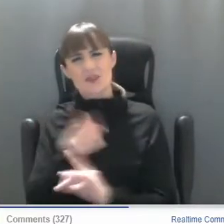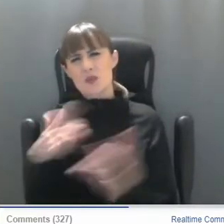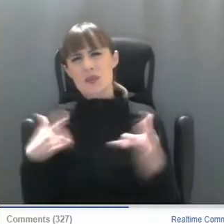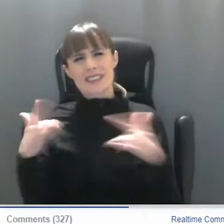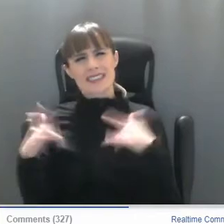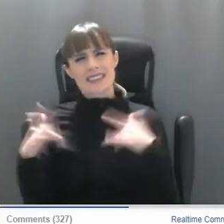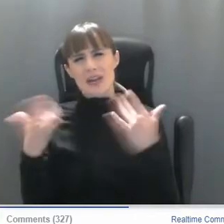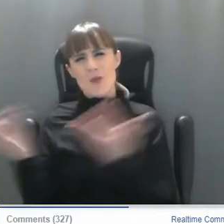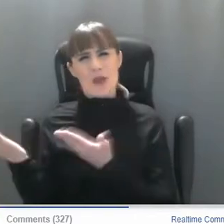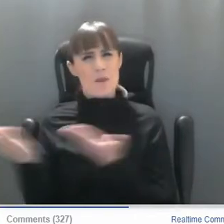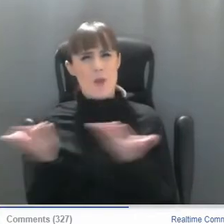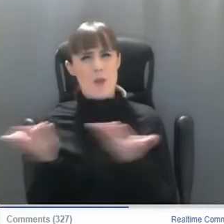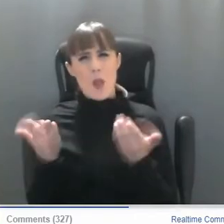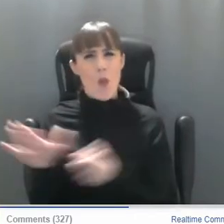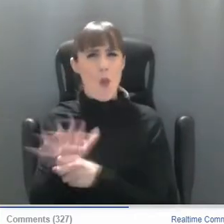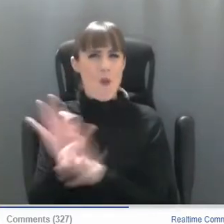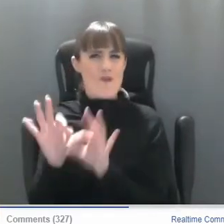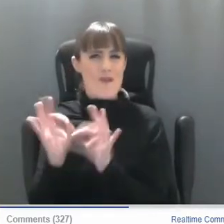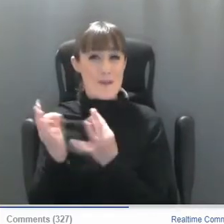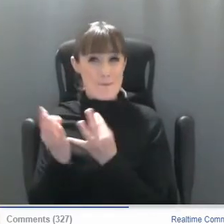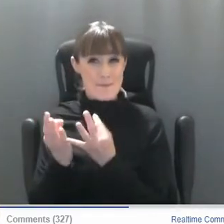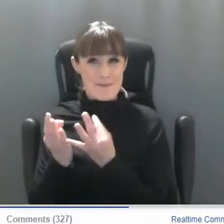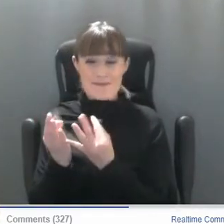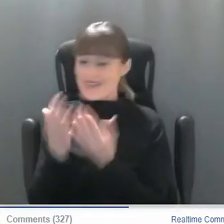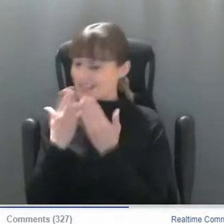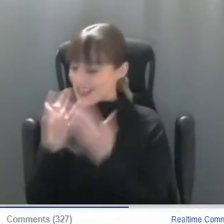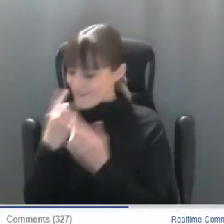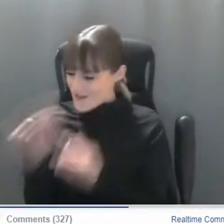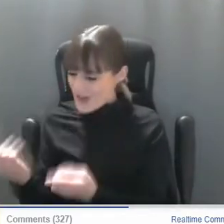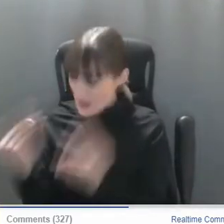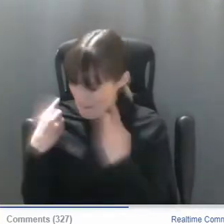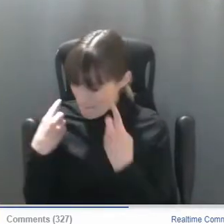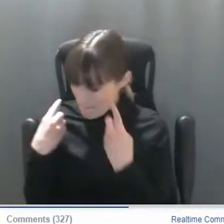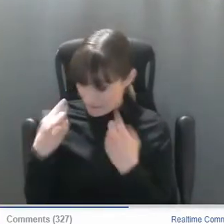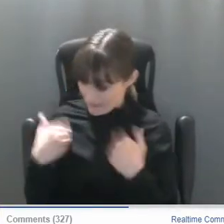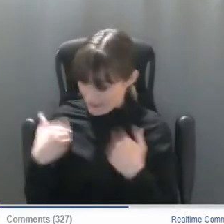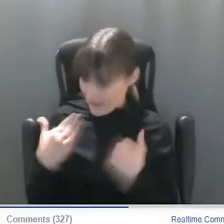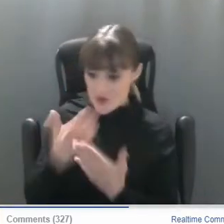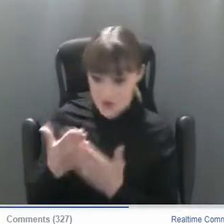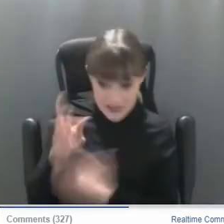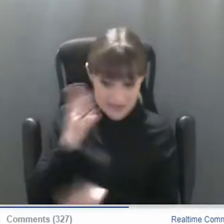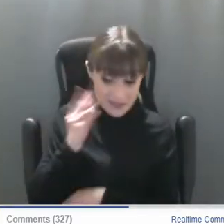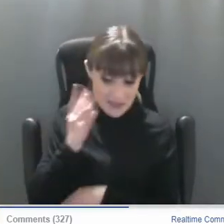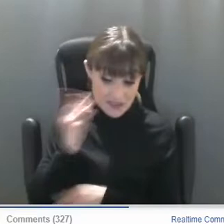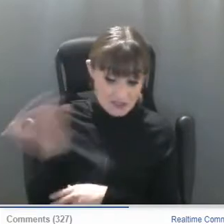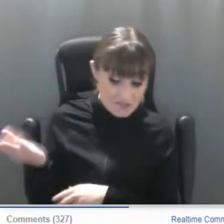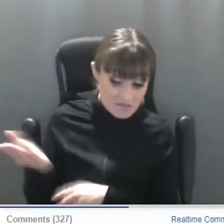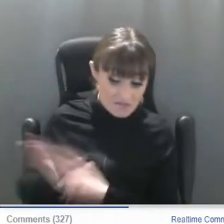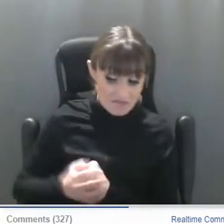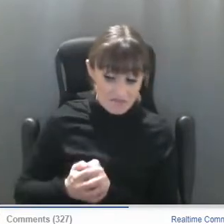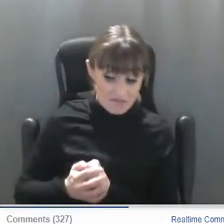out, and did you guys have a good experience? Um. We might end up having to